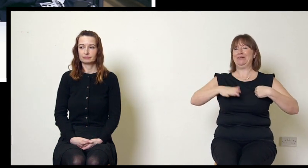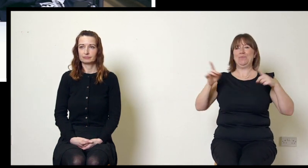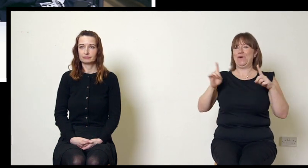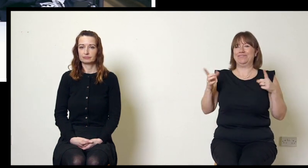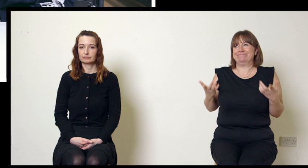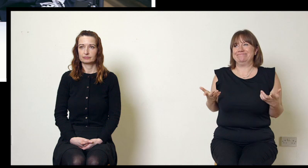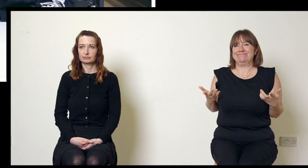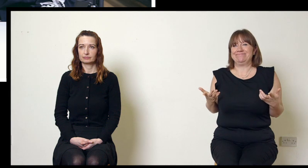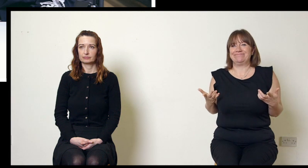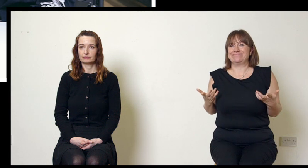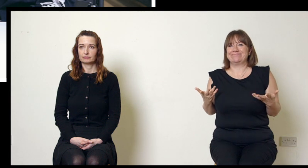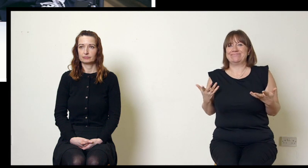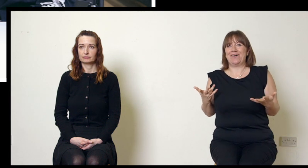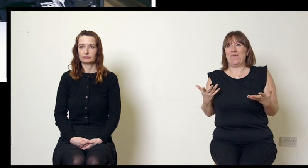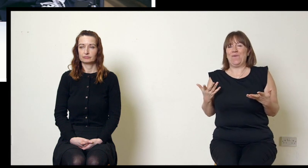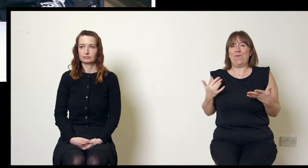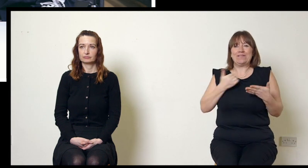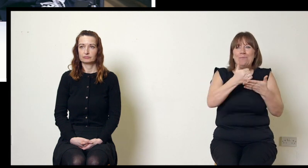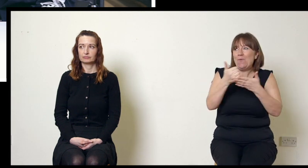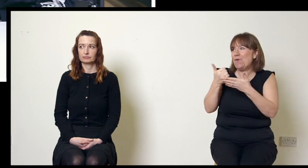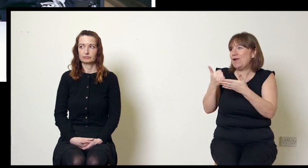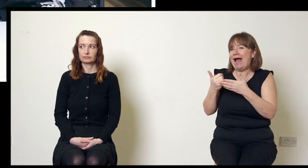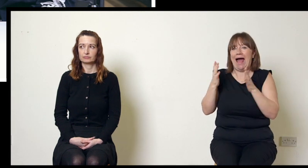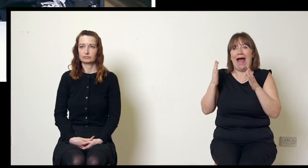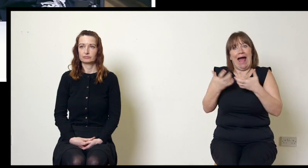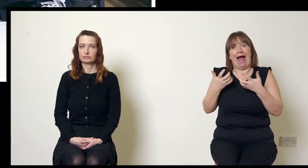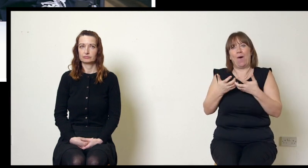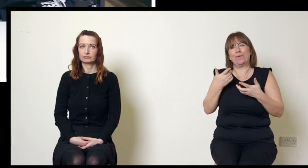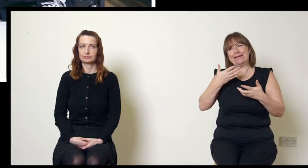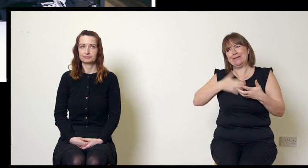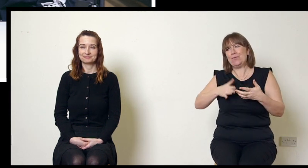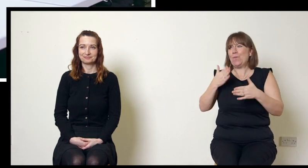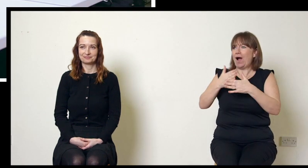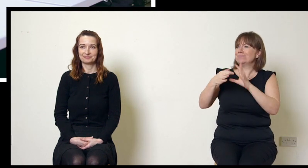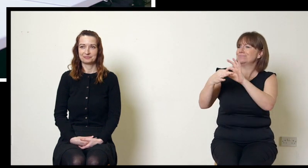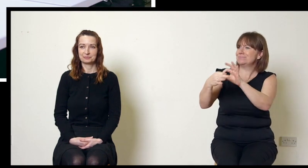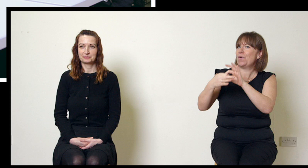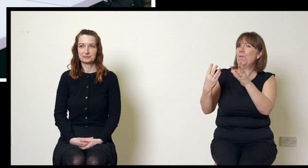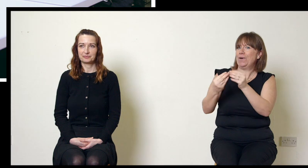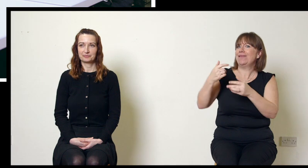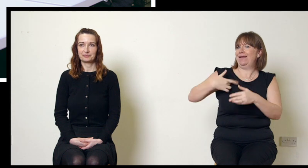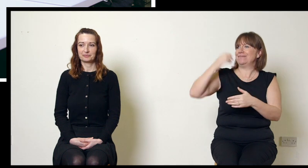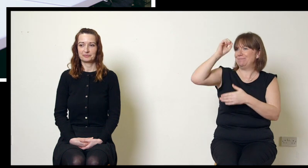the support requirements of anybody is or what they will is you need to work with somebody who has that lived experience. So you not only come with that lived experience,